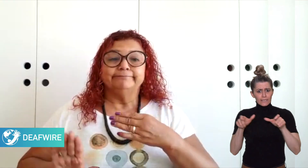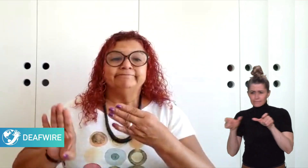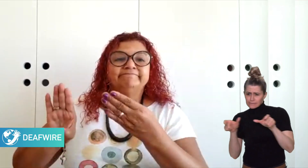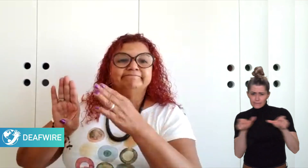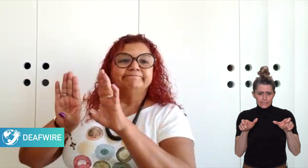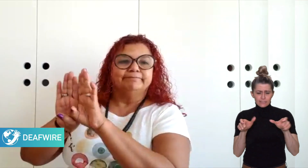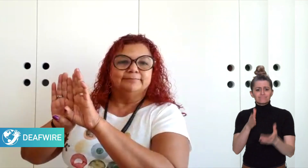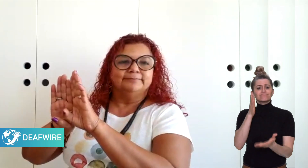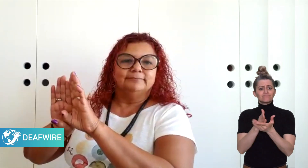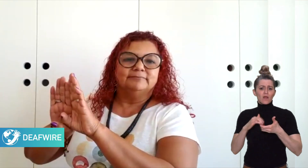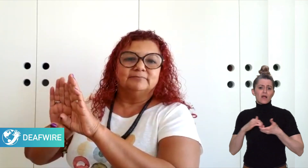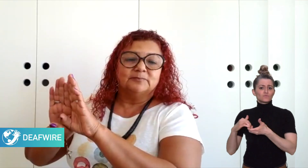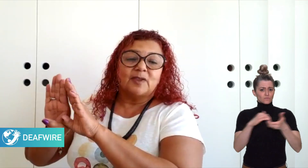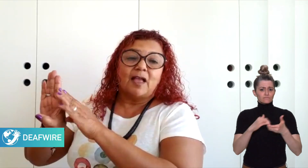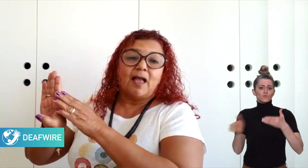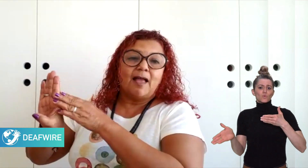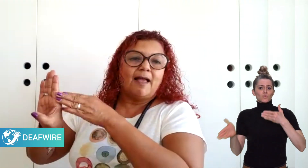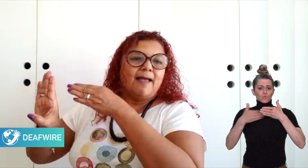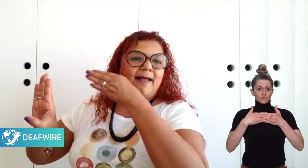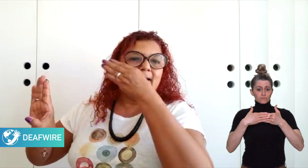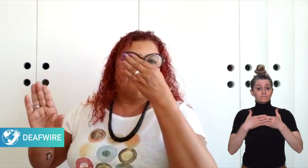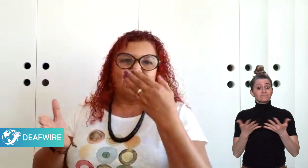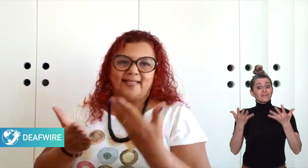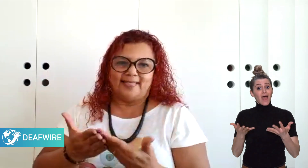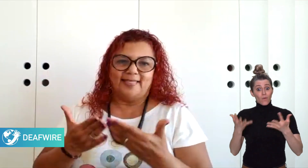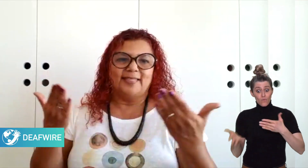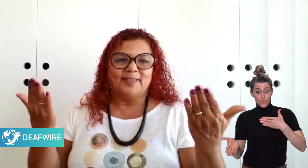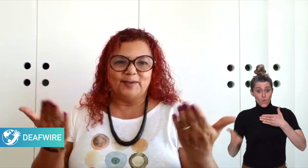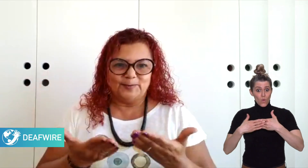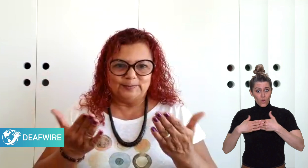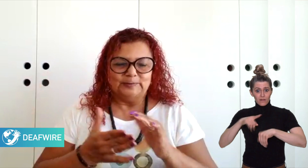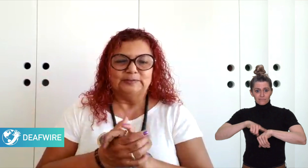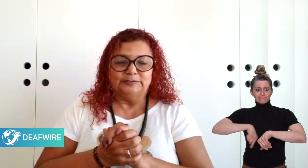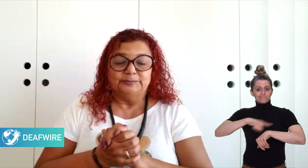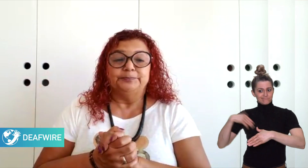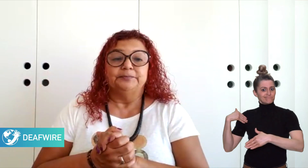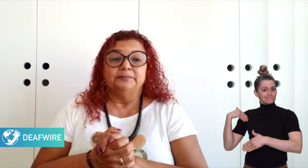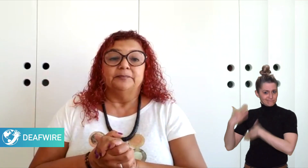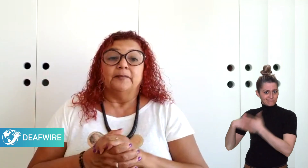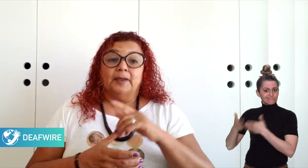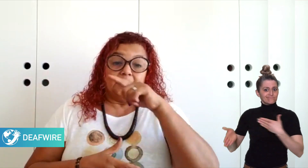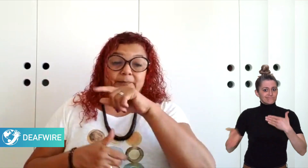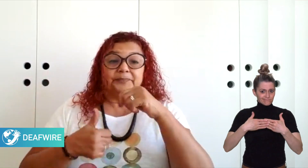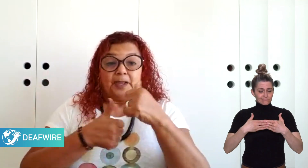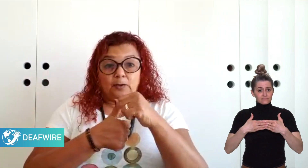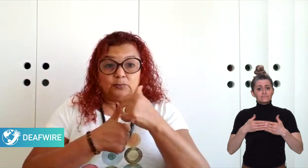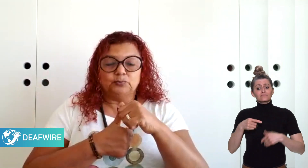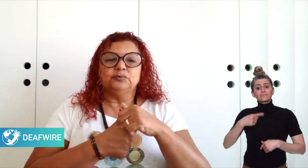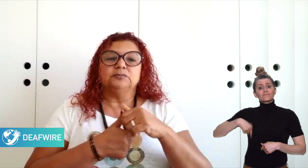Out of an abundance of caution, the association closed.